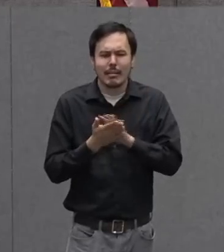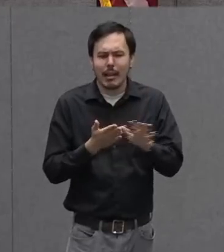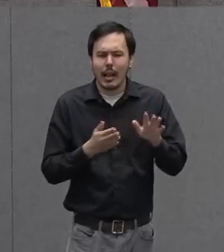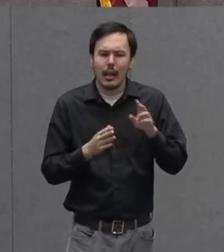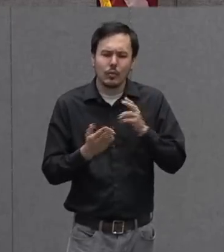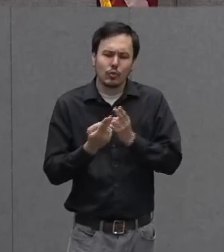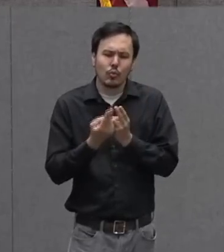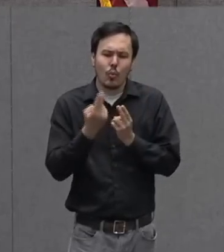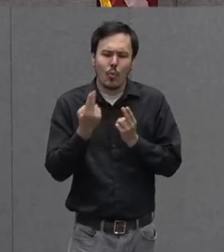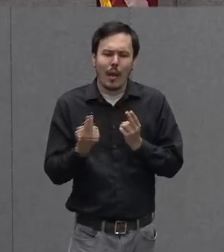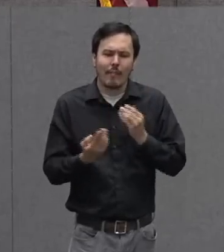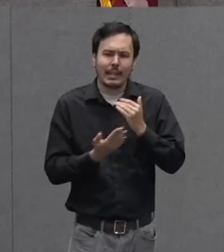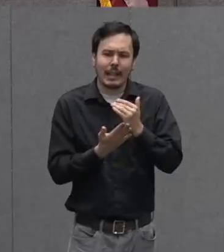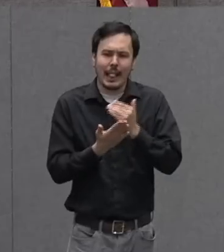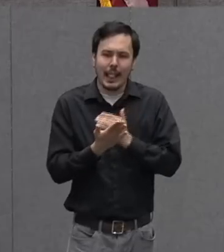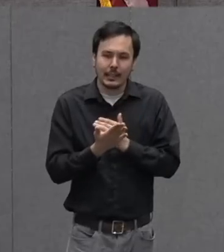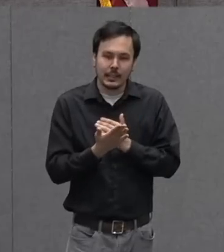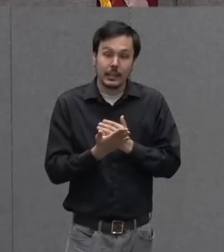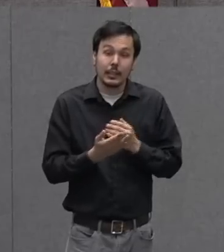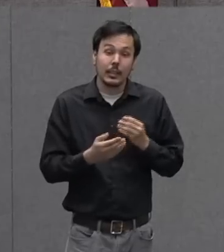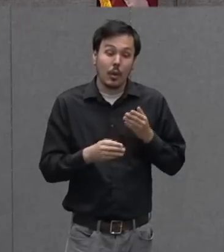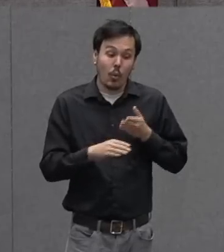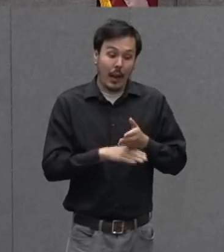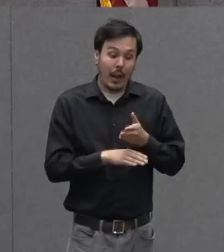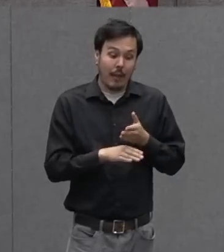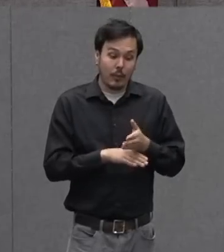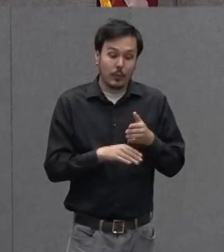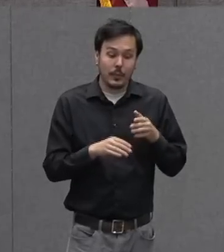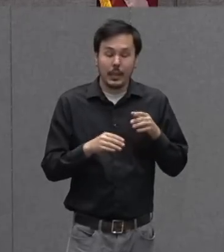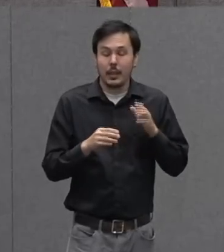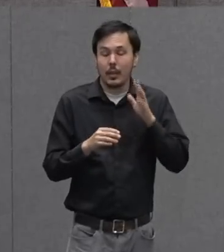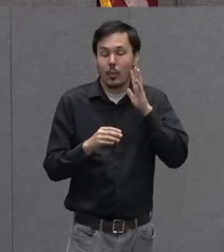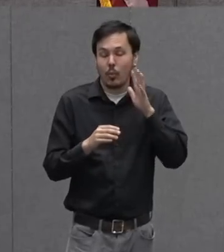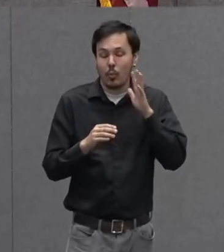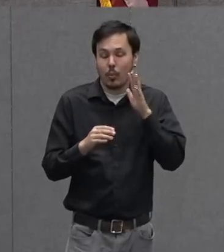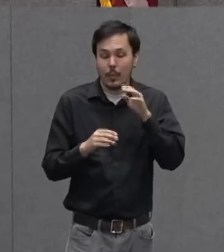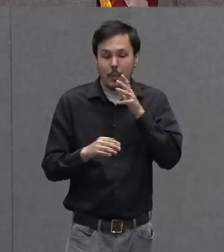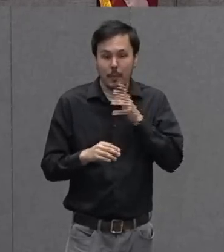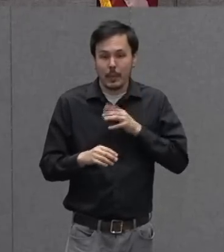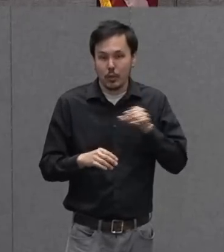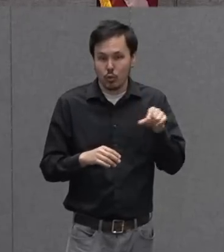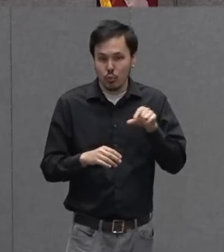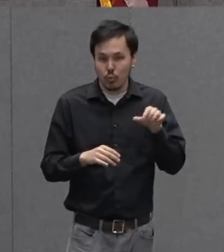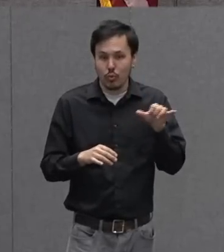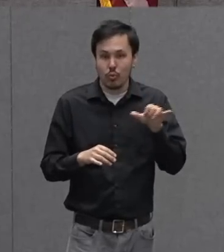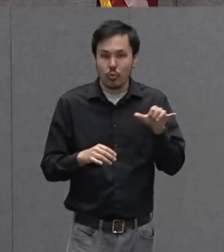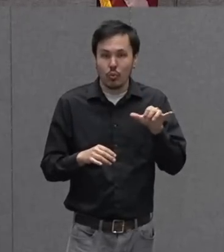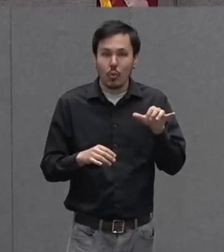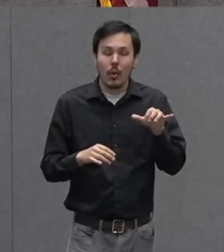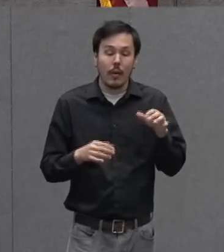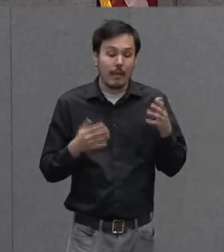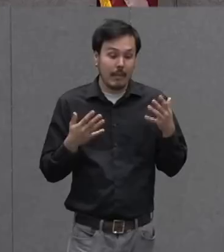with myself, and then right after me with Mrs. Q. And then after that we're going to do science with Mrs. B